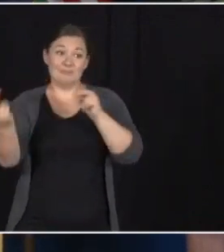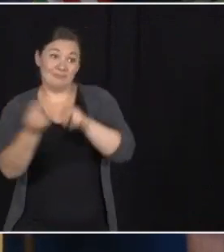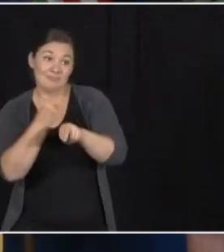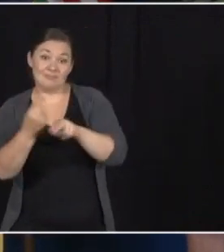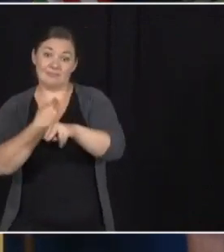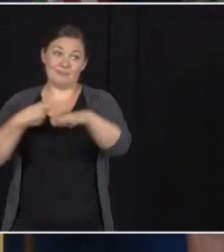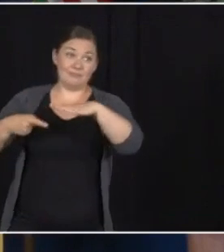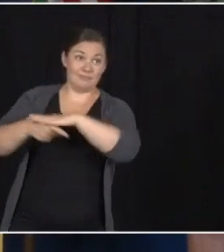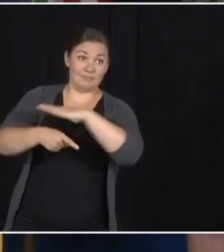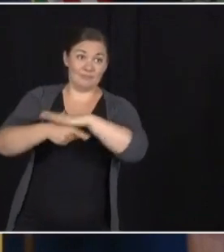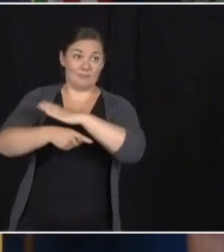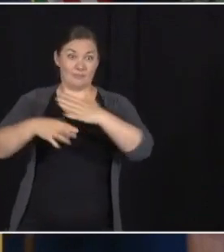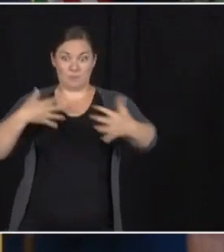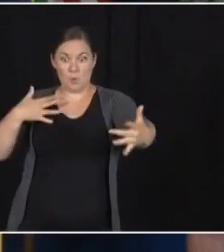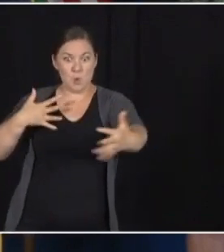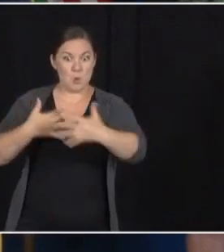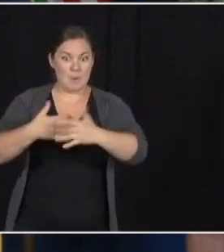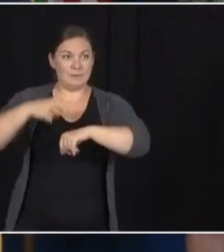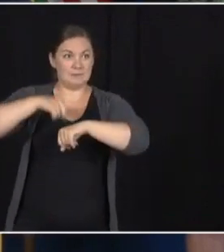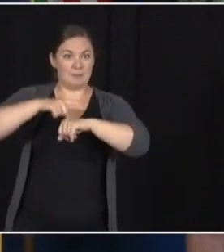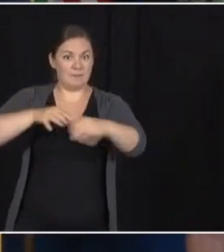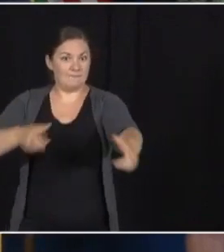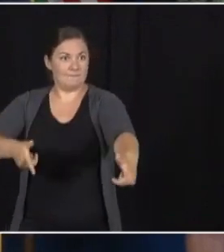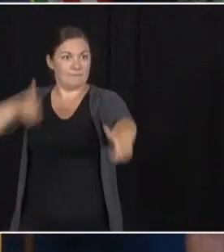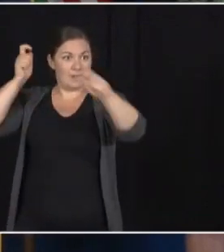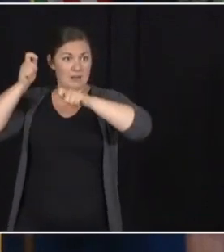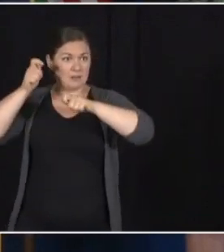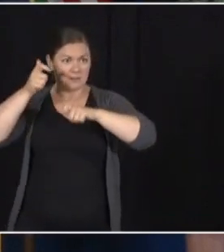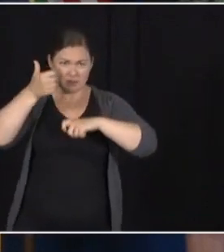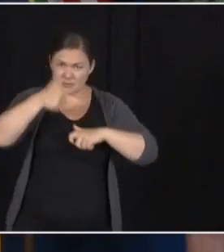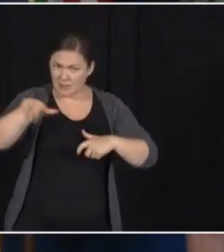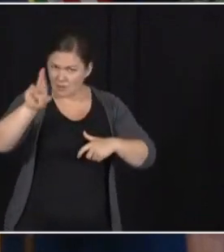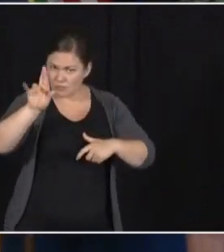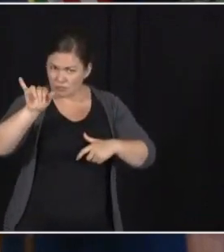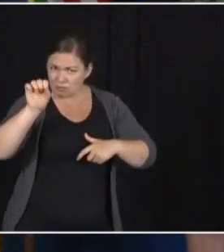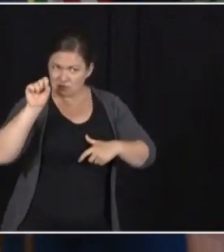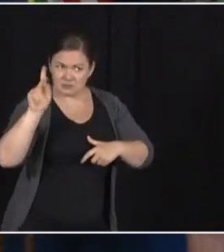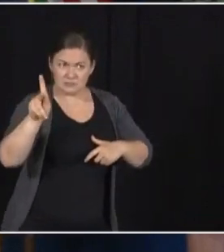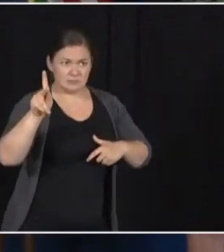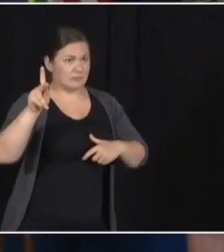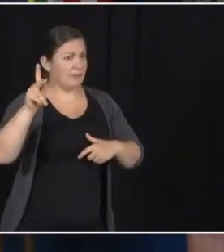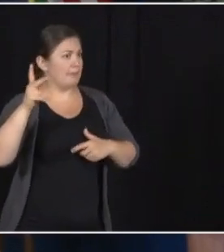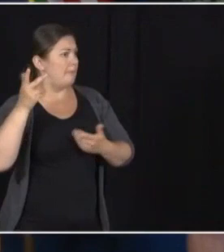Are there any risks to this that he'll be overwriting